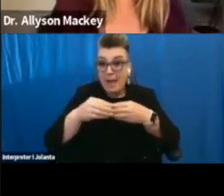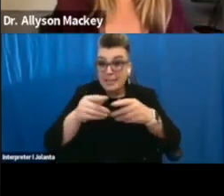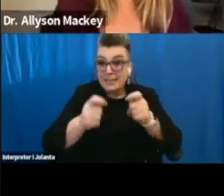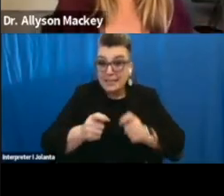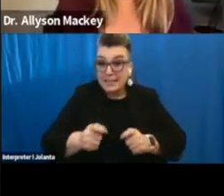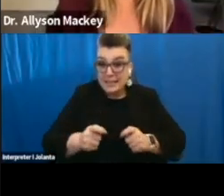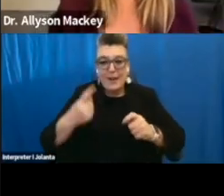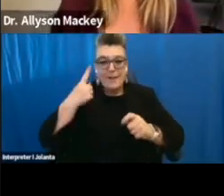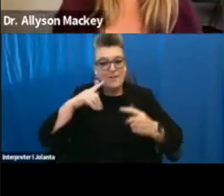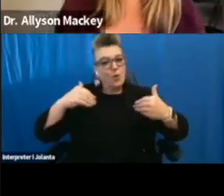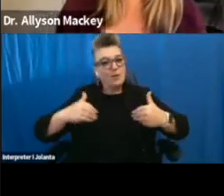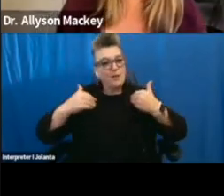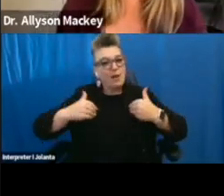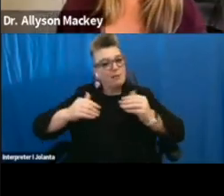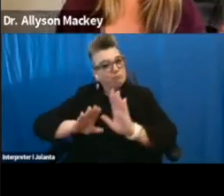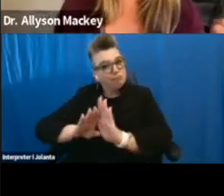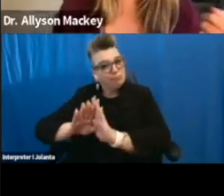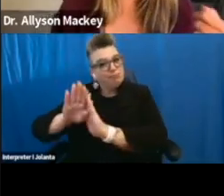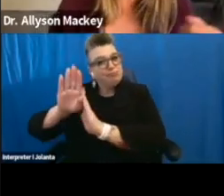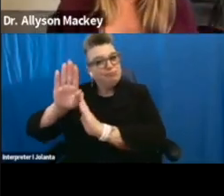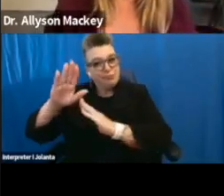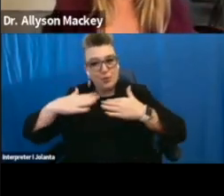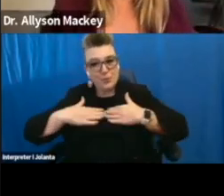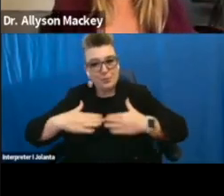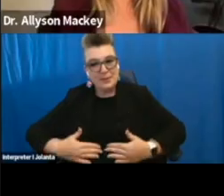so now I'm going to talk with you about three approaches that